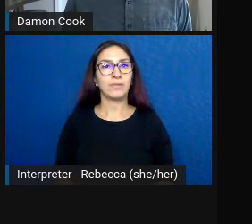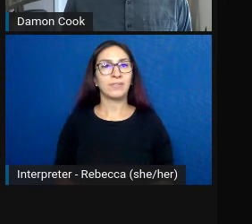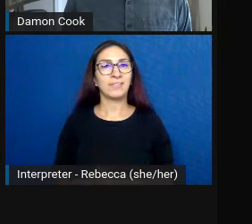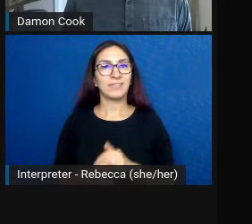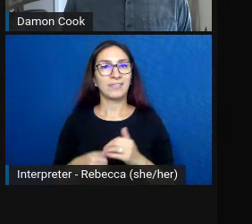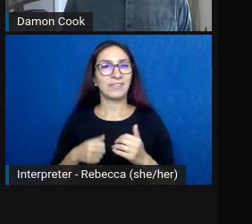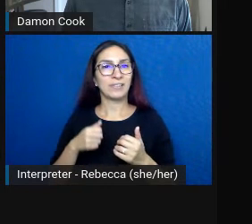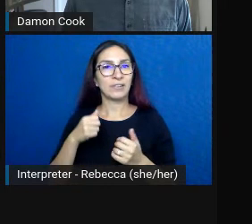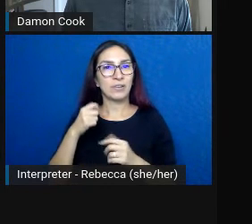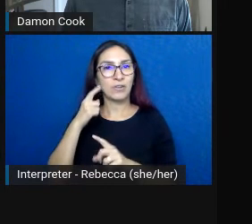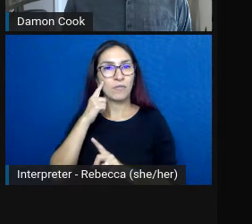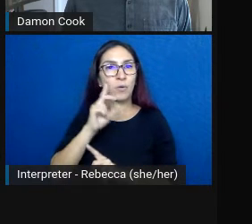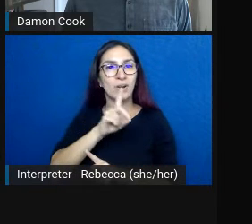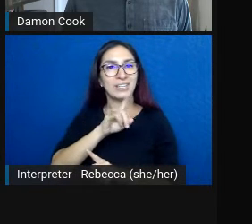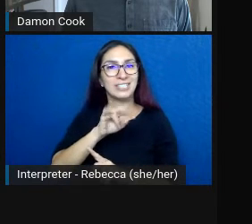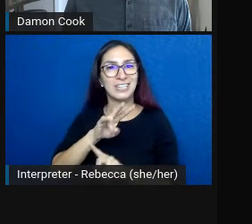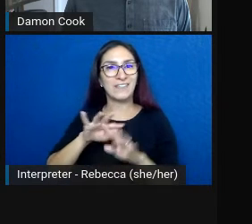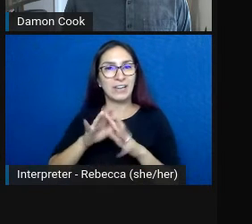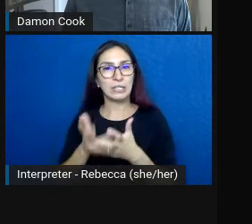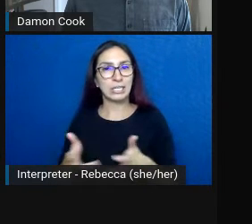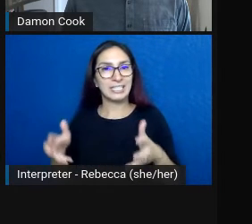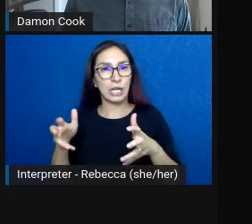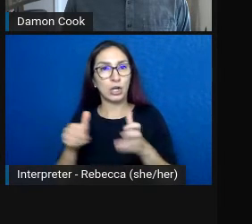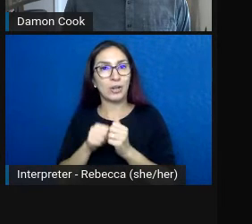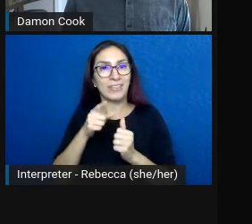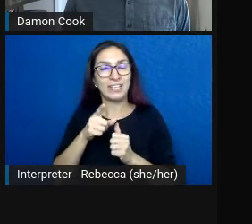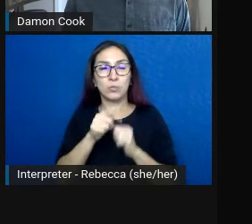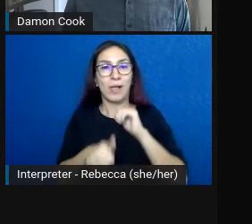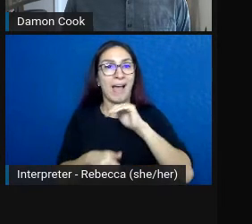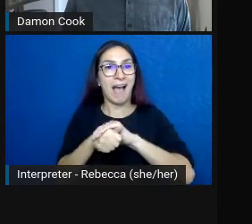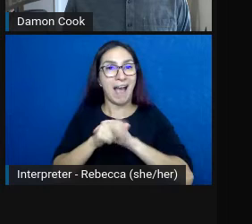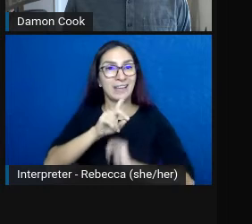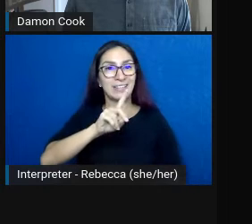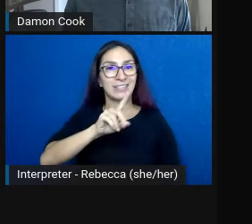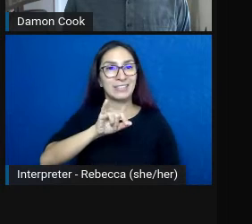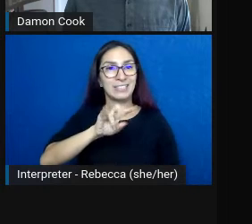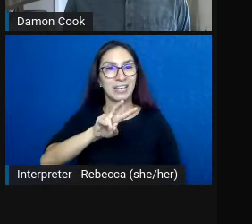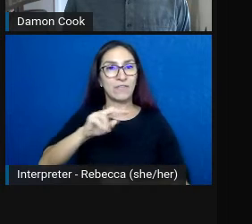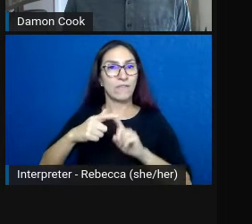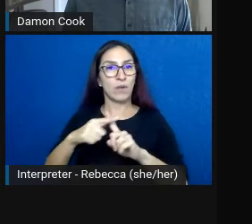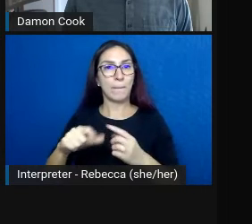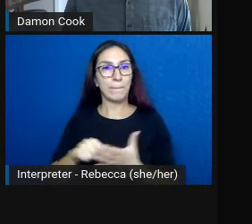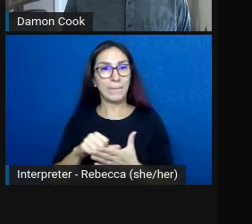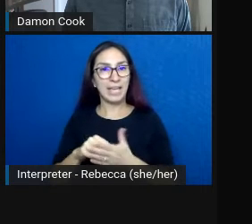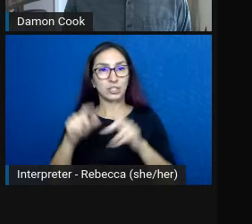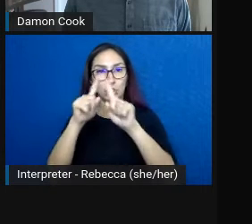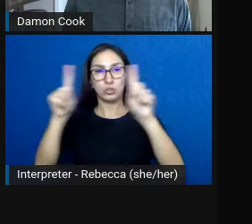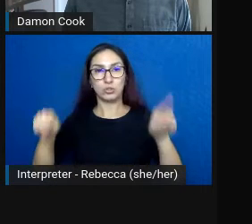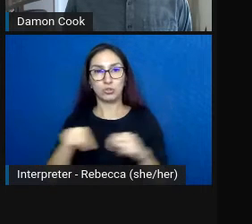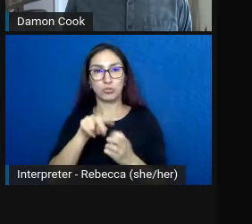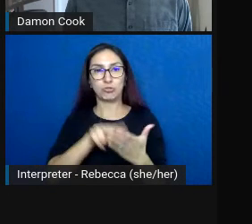This will hide the div from the page and screen readers, and we do not have to worry about any flashing content